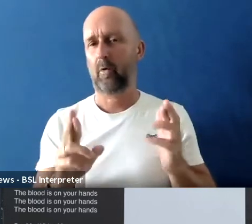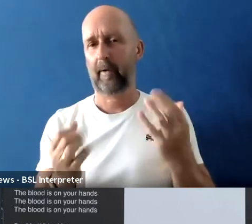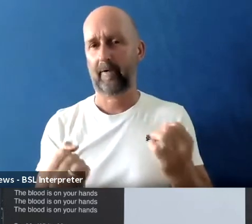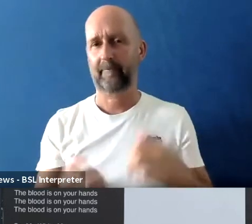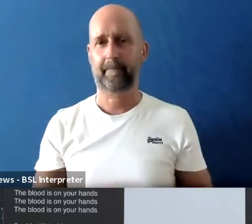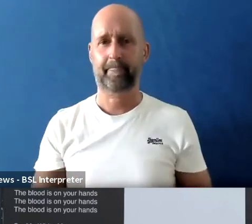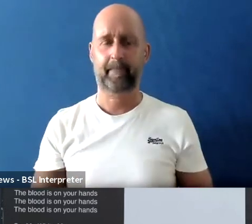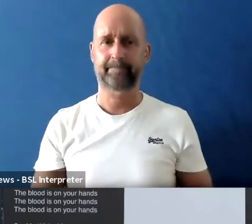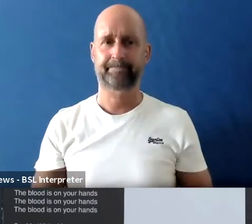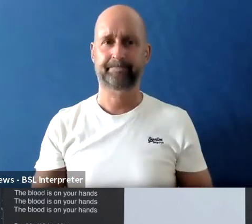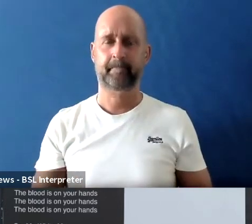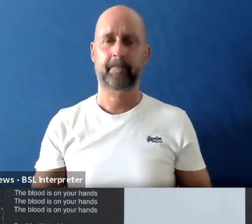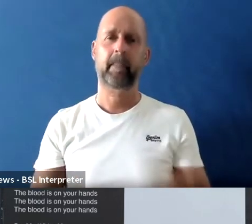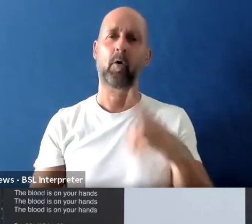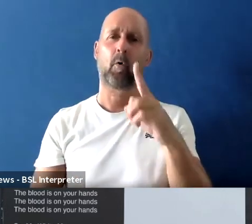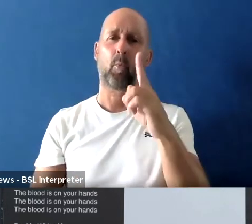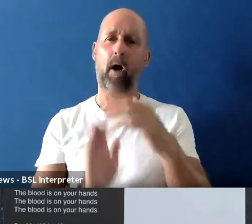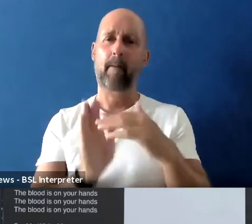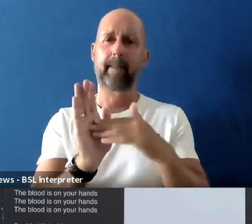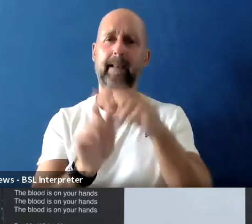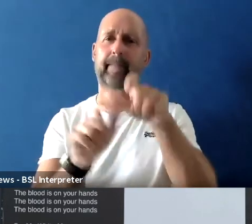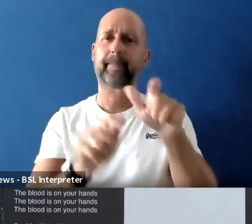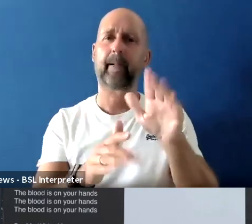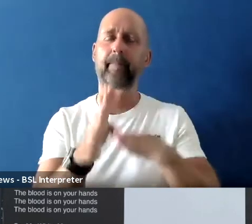Almost 1 million people have been made redundant since the start of the pandemic,